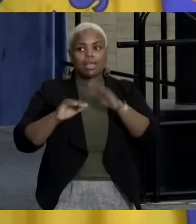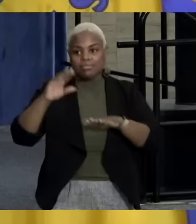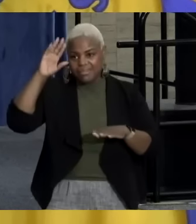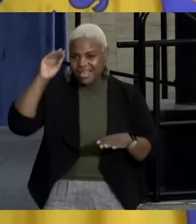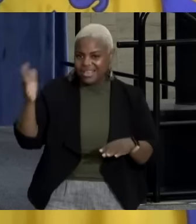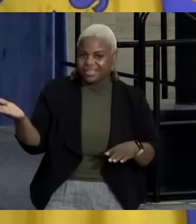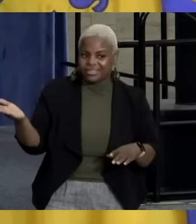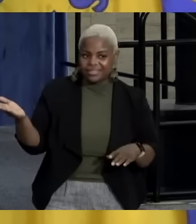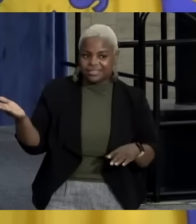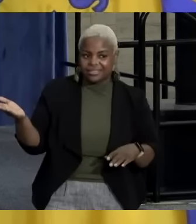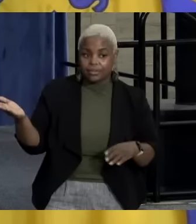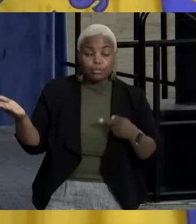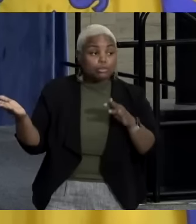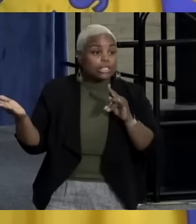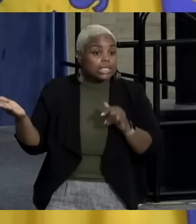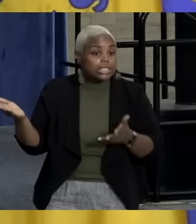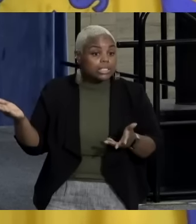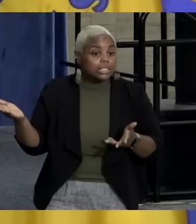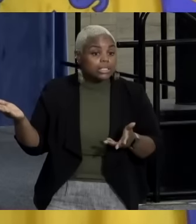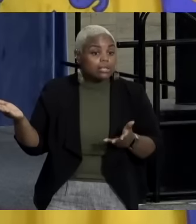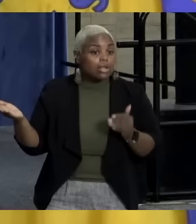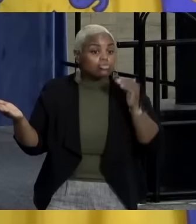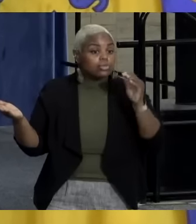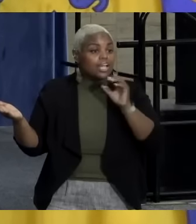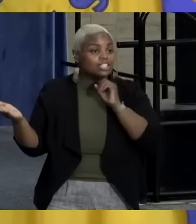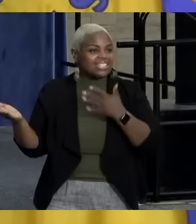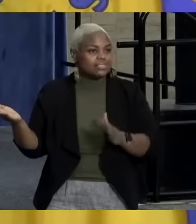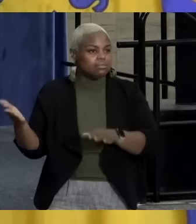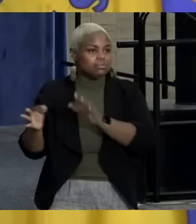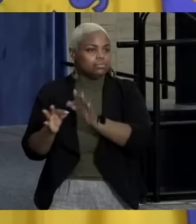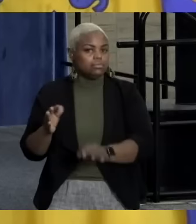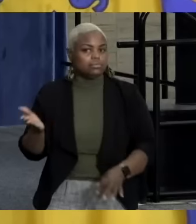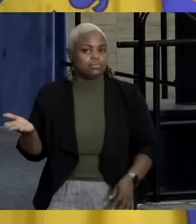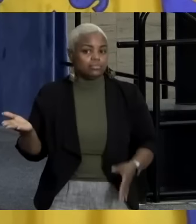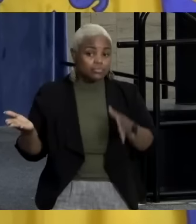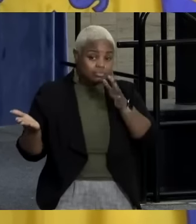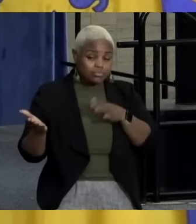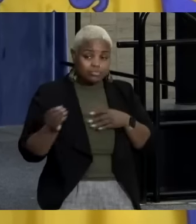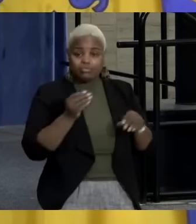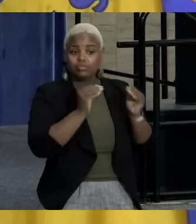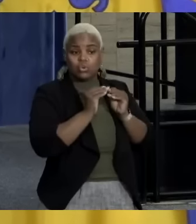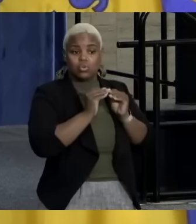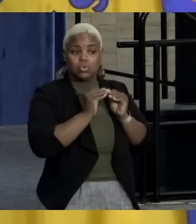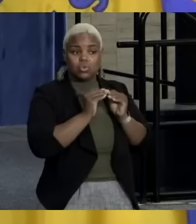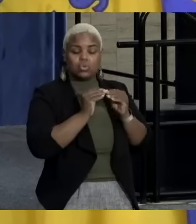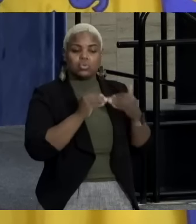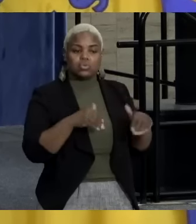adulthood, and aging differently than women, both physiologically and culturally.